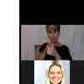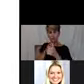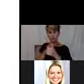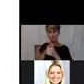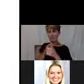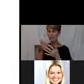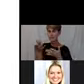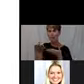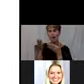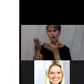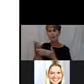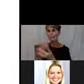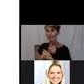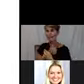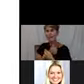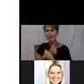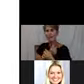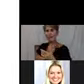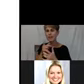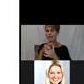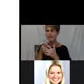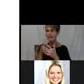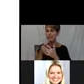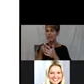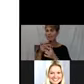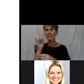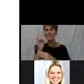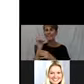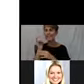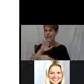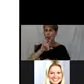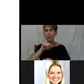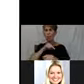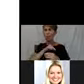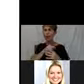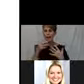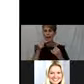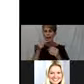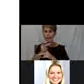And then after that the same quality health care on the street that you would expect in a brick and mortar clinic.